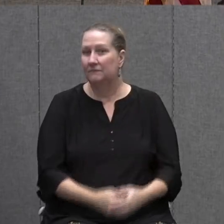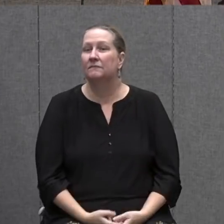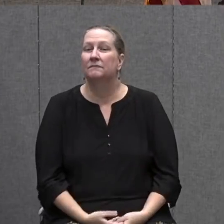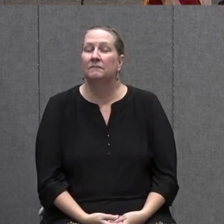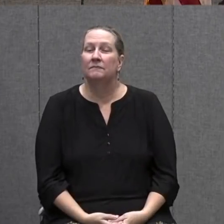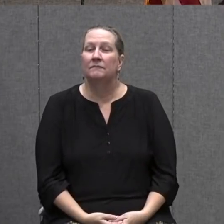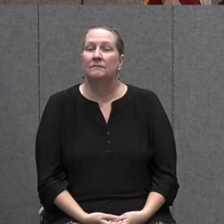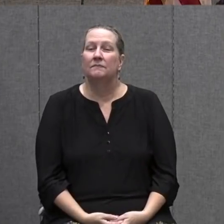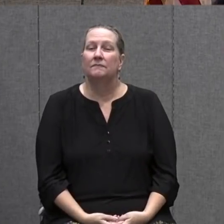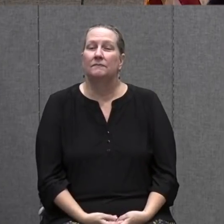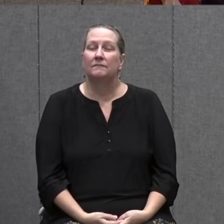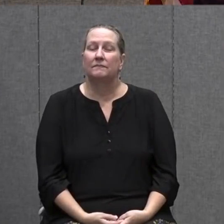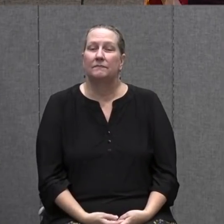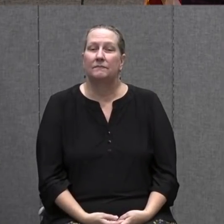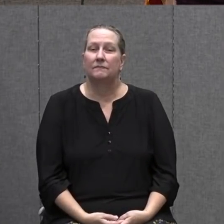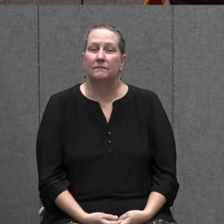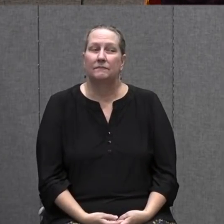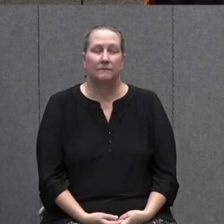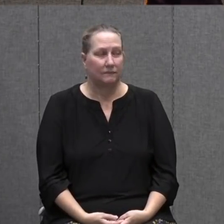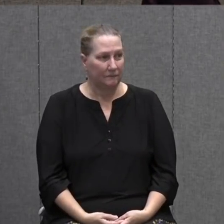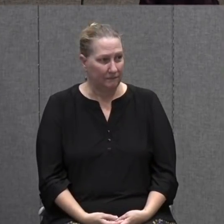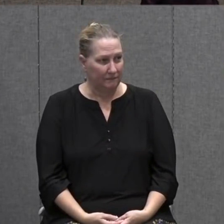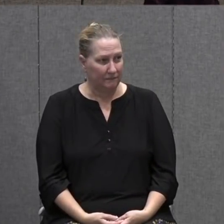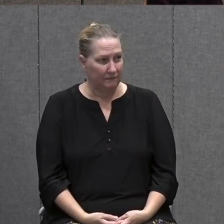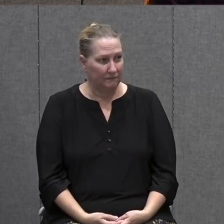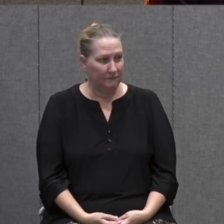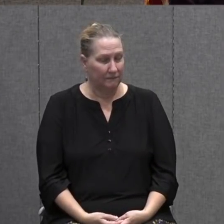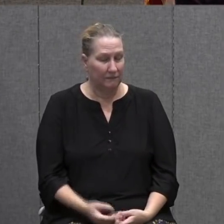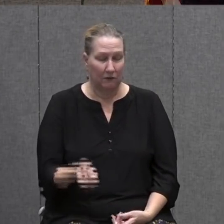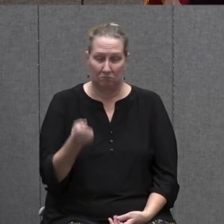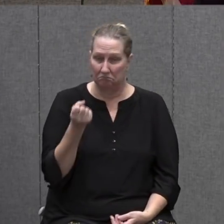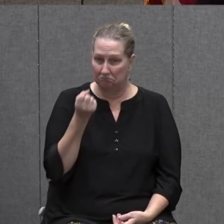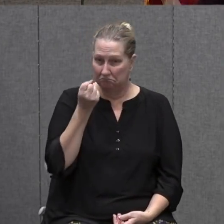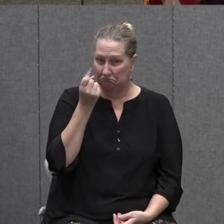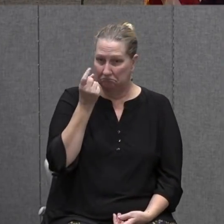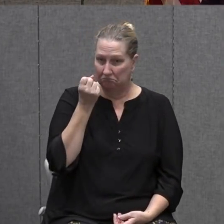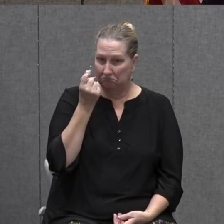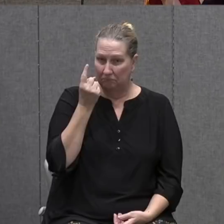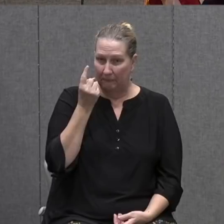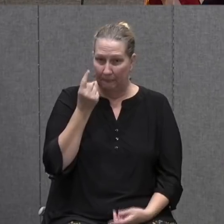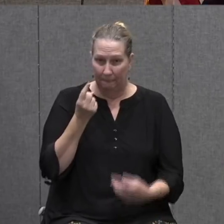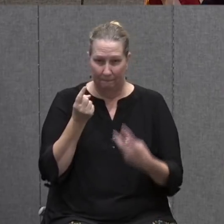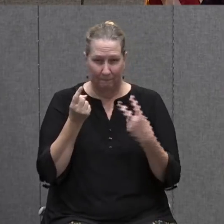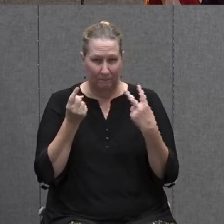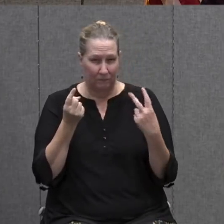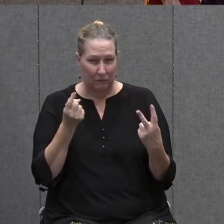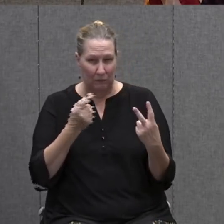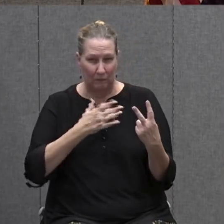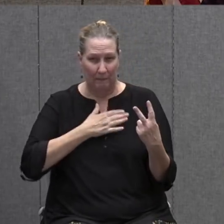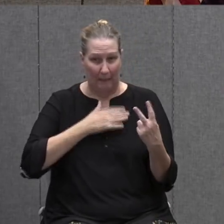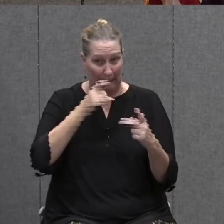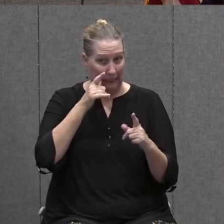and another letter. So notice that two of my letters are the same here